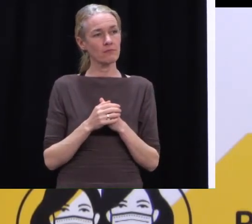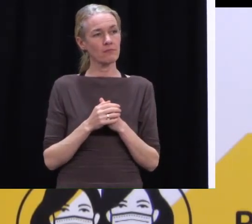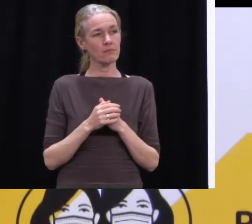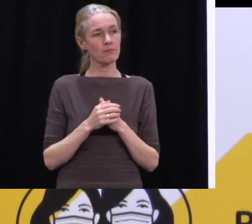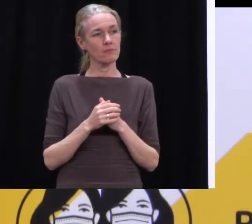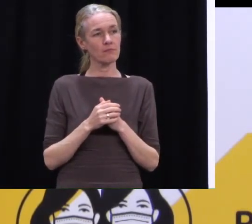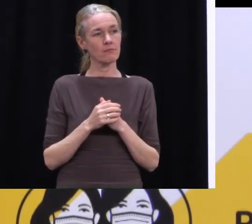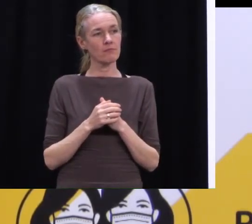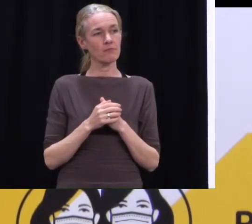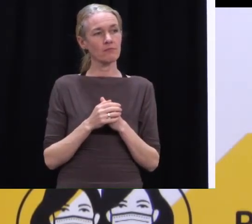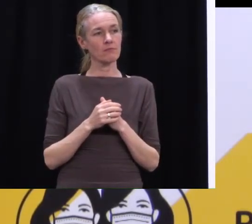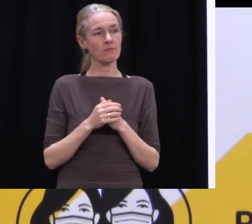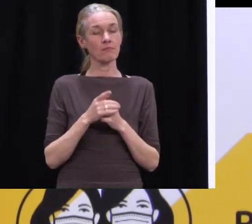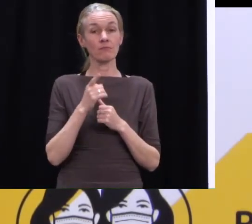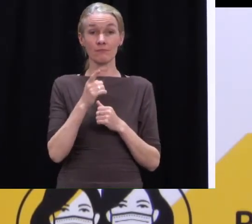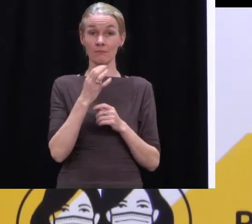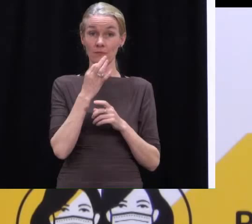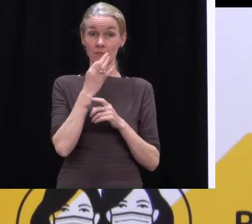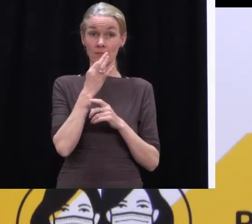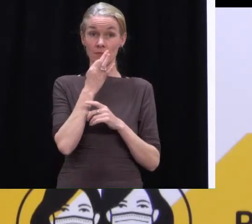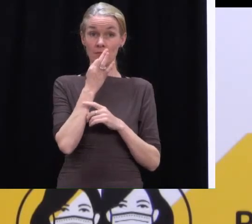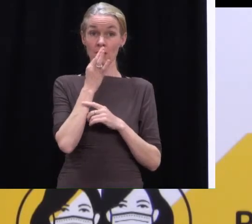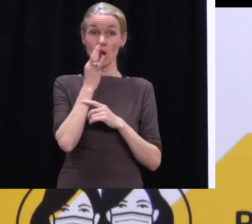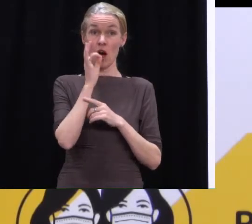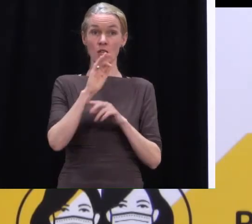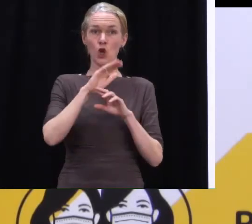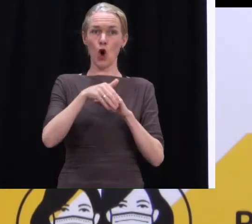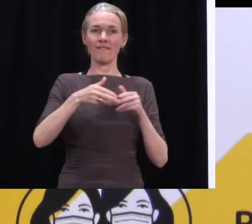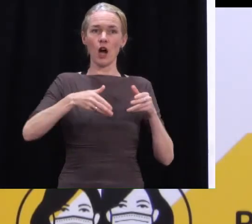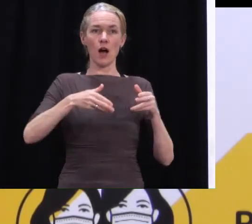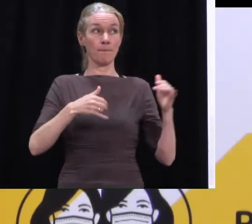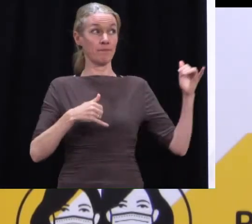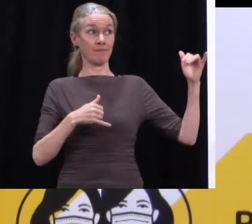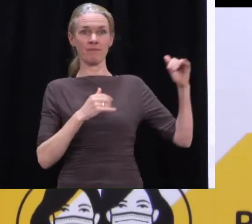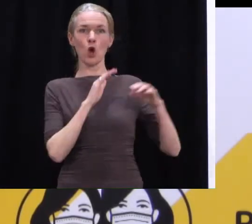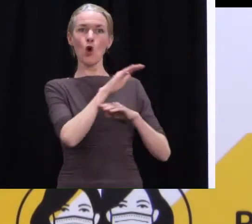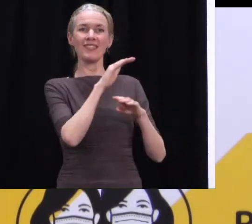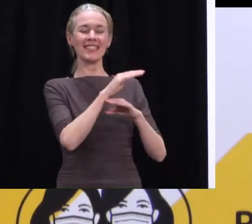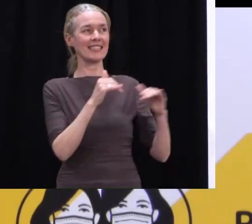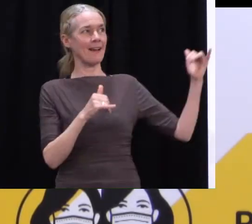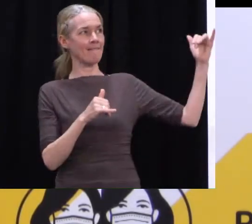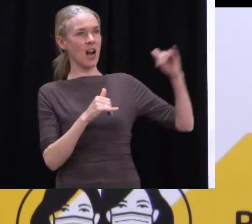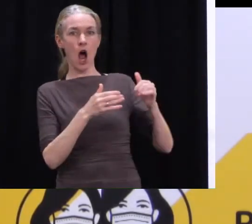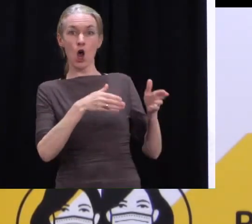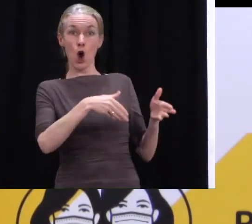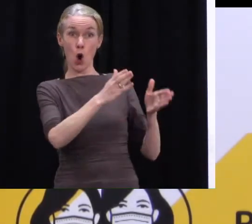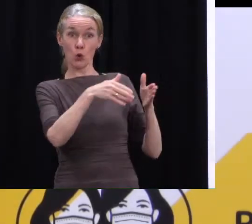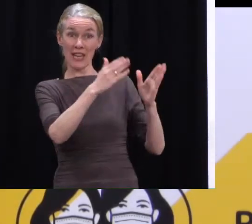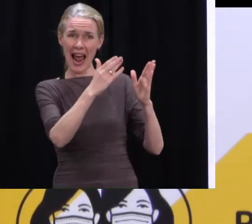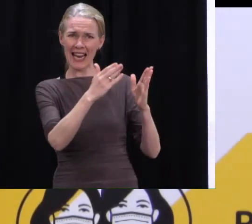shut down. That is still on schedule. >> Given the ten or